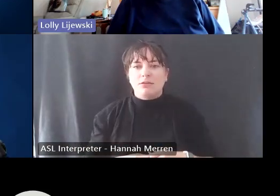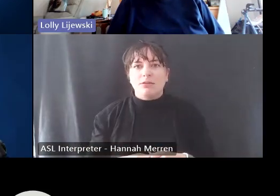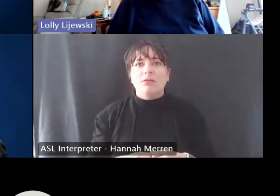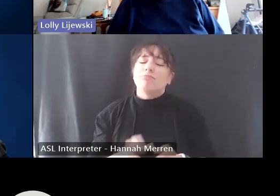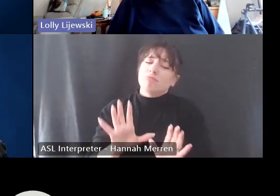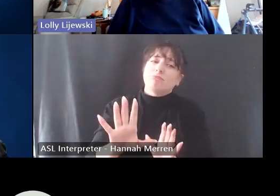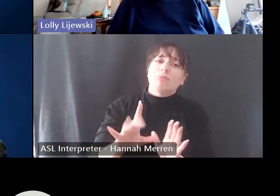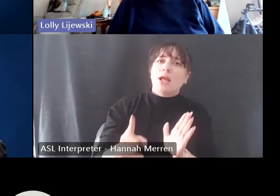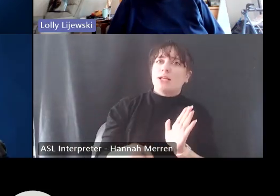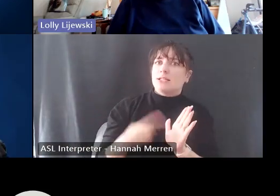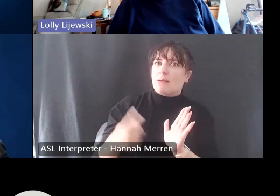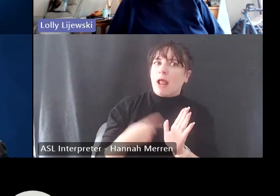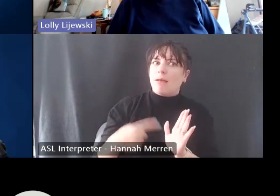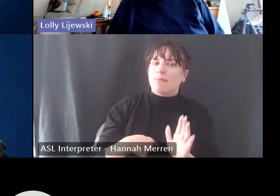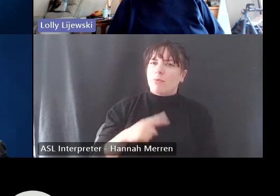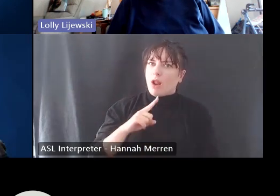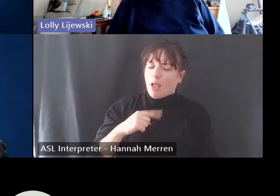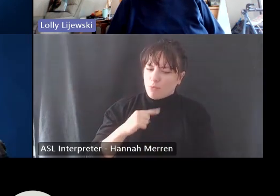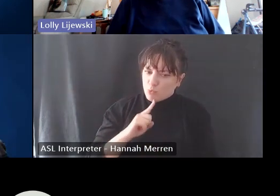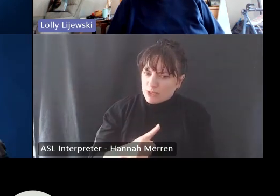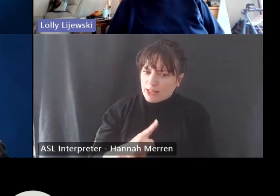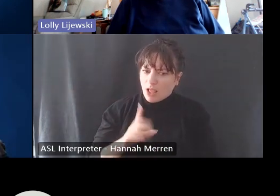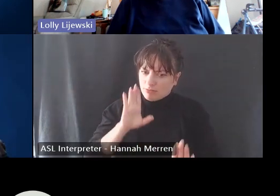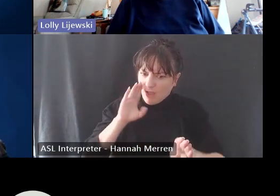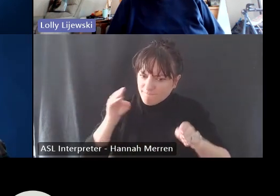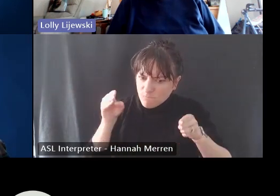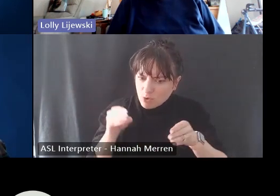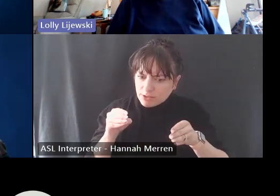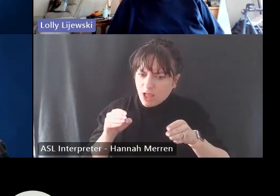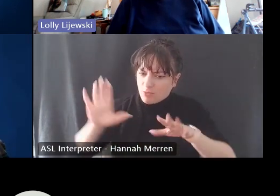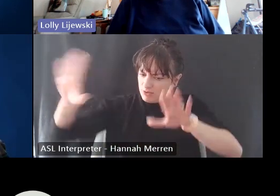when there's something that I want to retain. But if I'm just speeding through information,